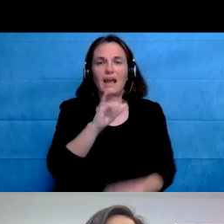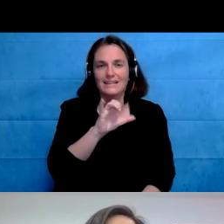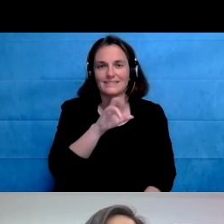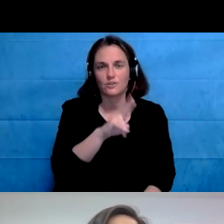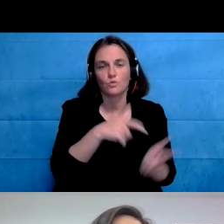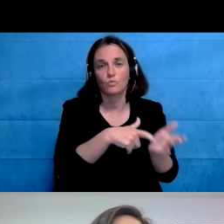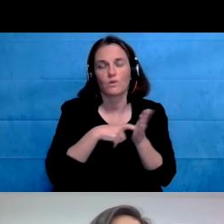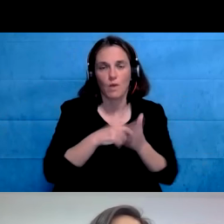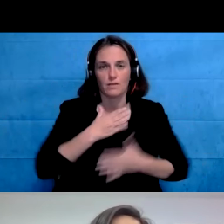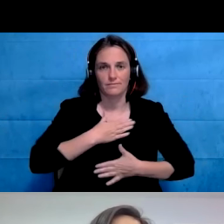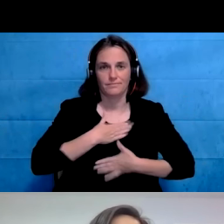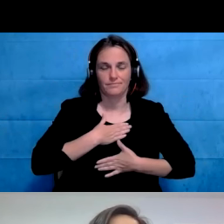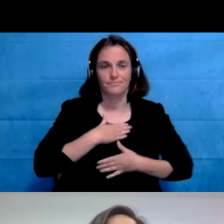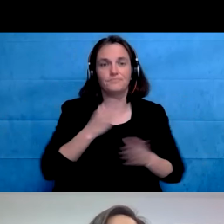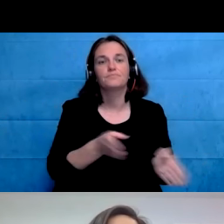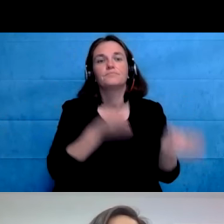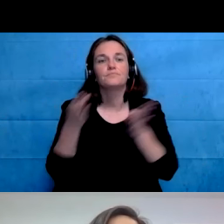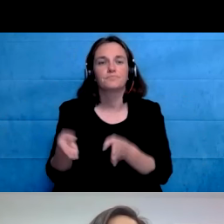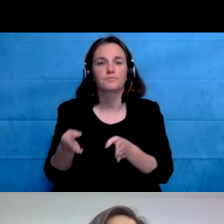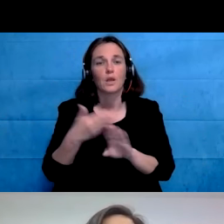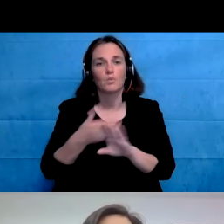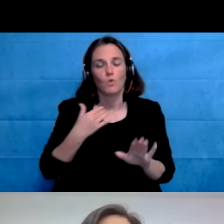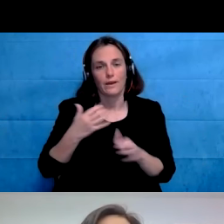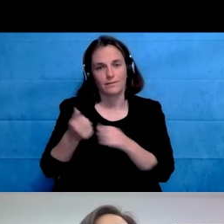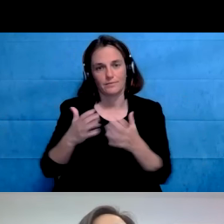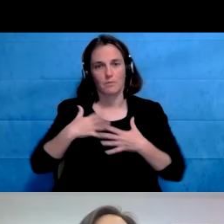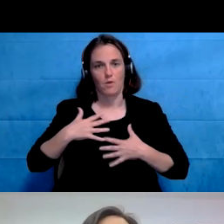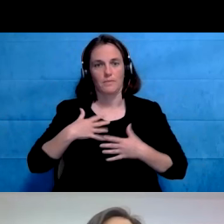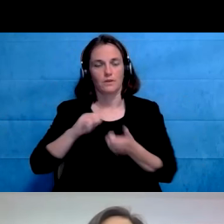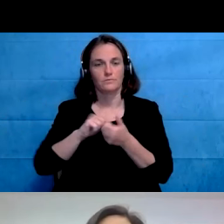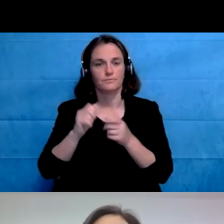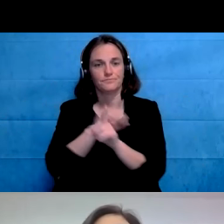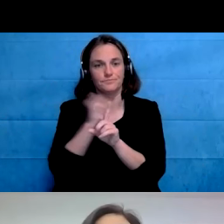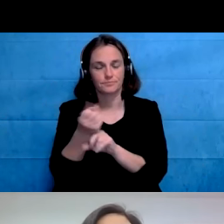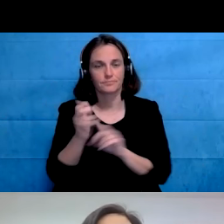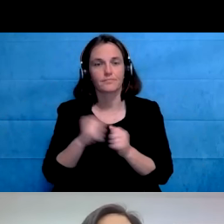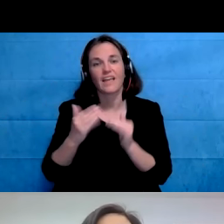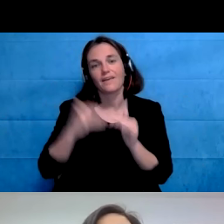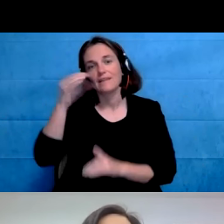preexisting pulmonary conditions, advanced age, obesity, females have a slightly higher rate,